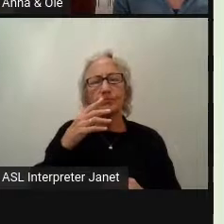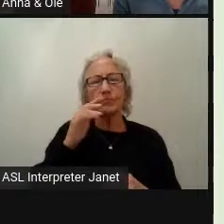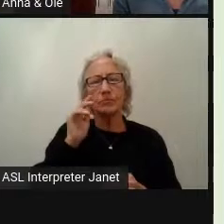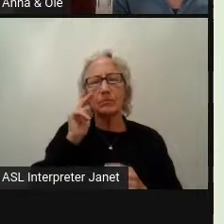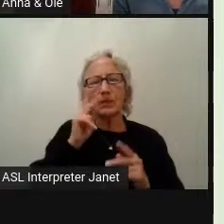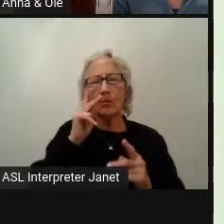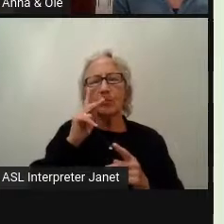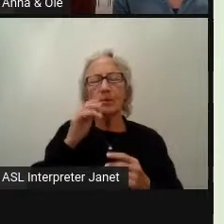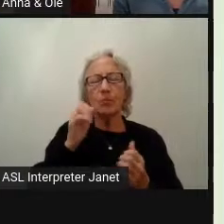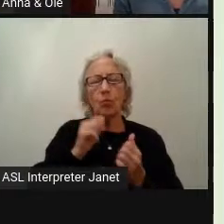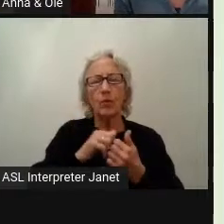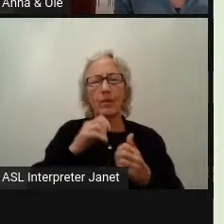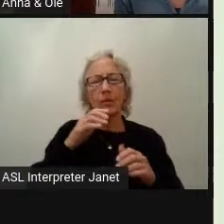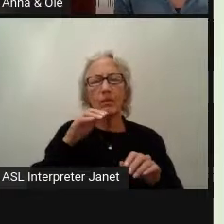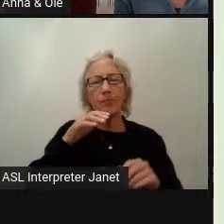The entrance for the low vision users.